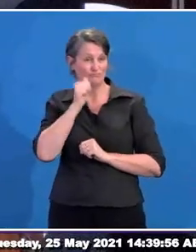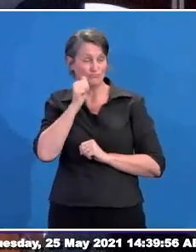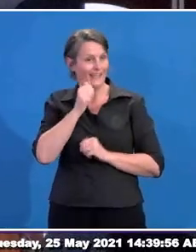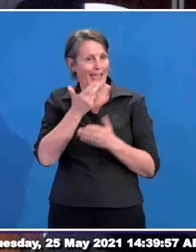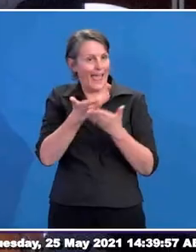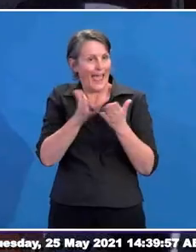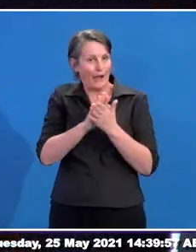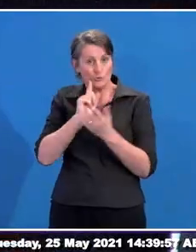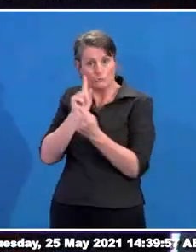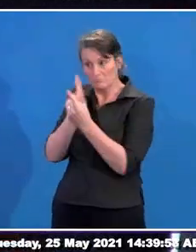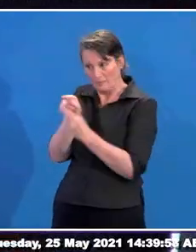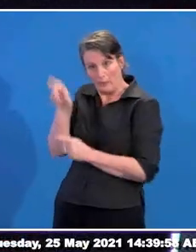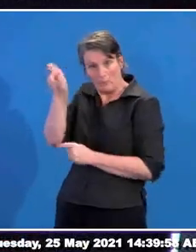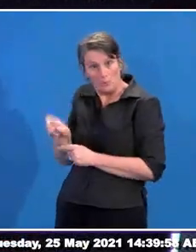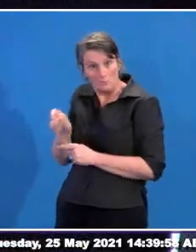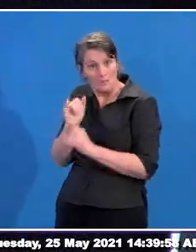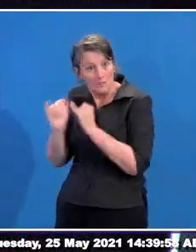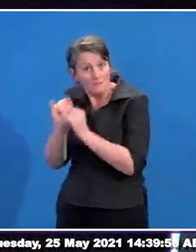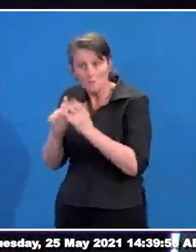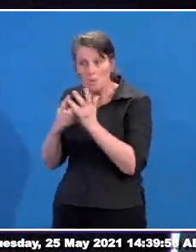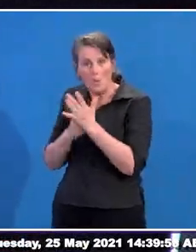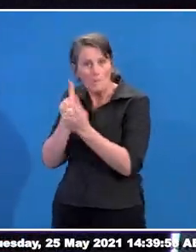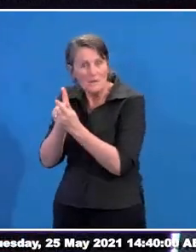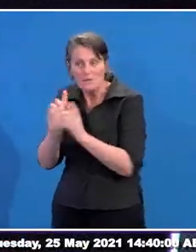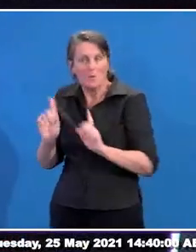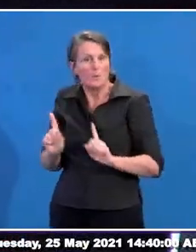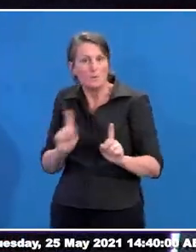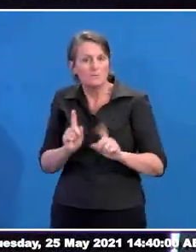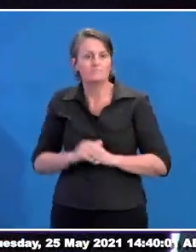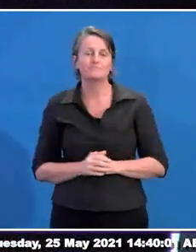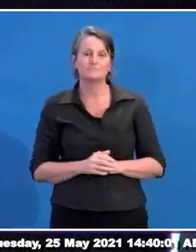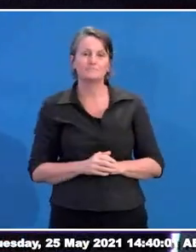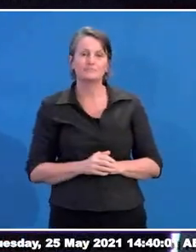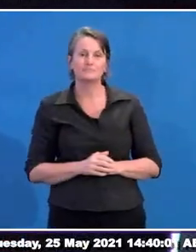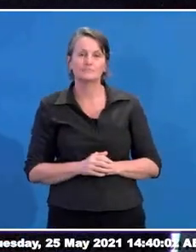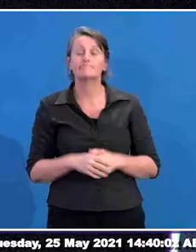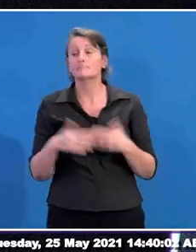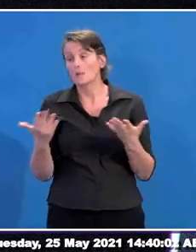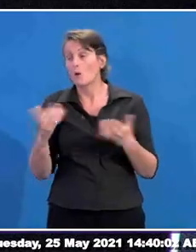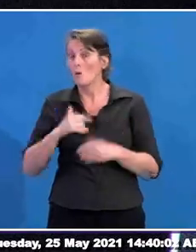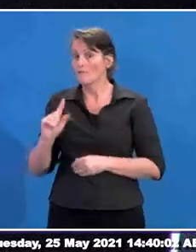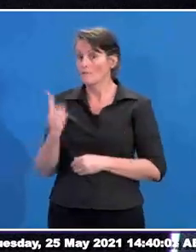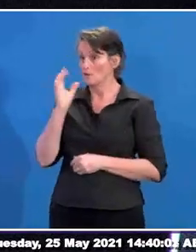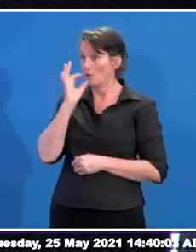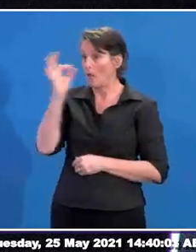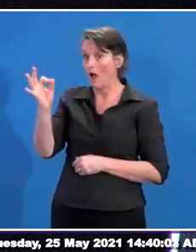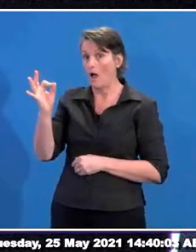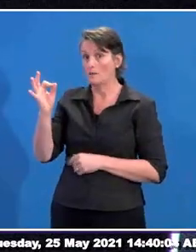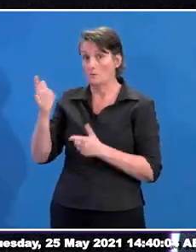What do you do? Again, I would ask the employer, firstly, to make sure that the